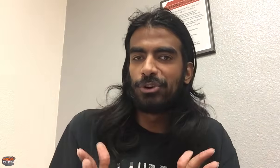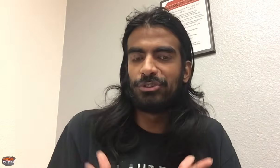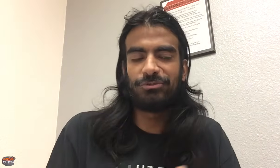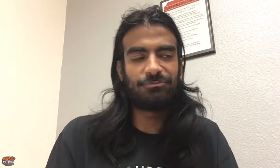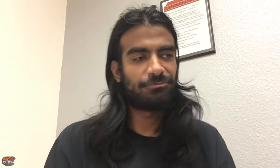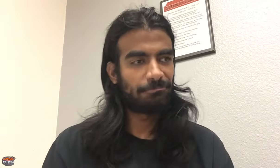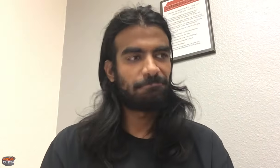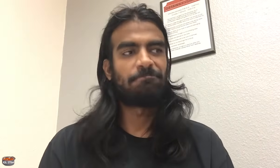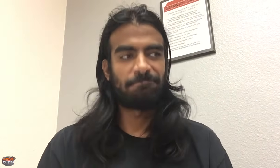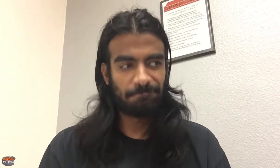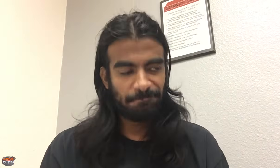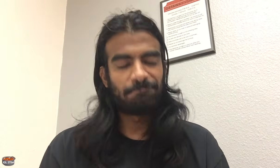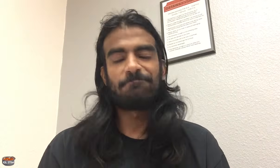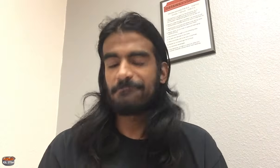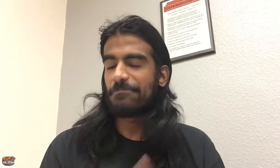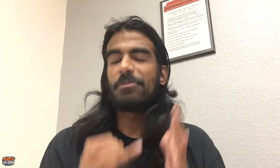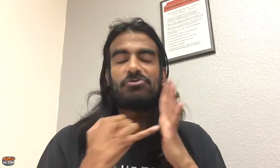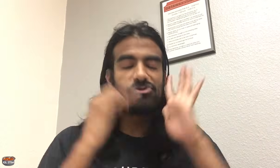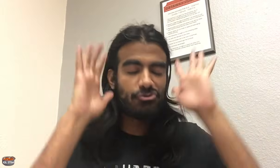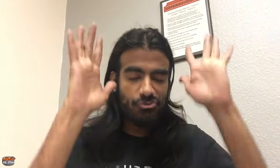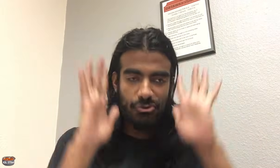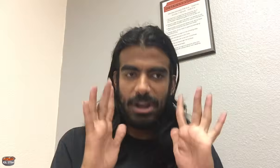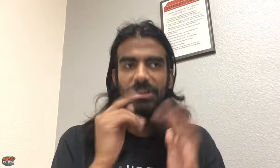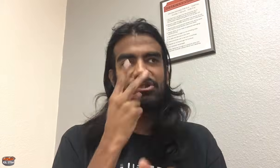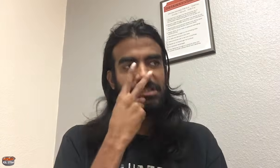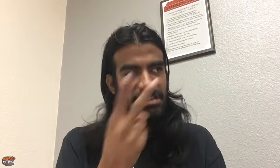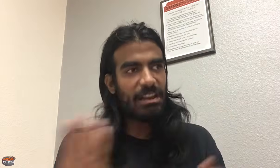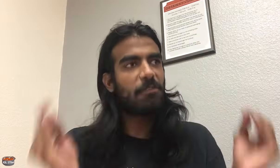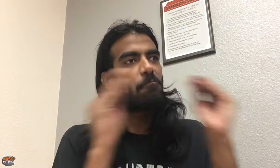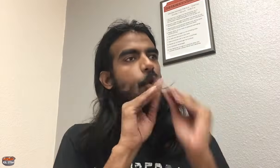and interpreters.